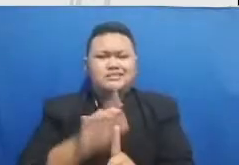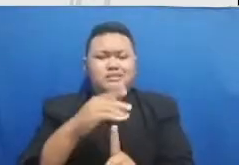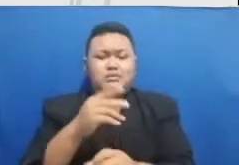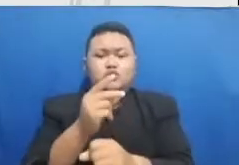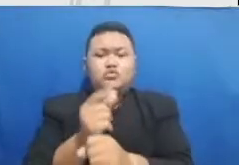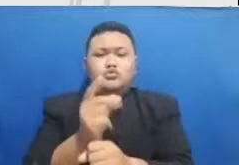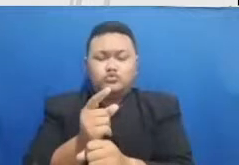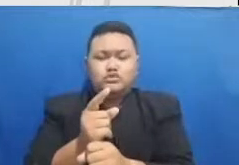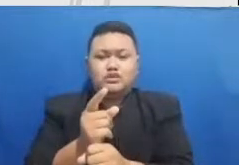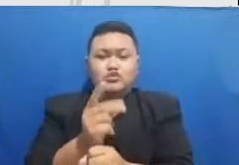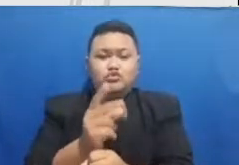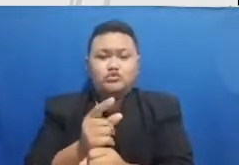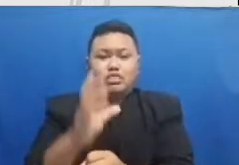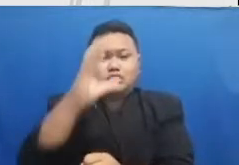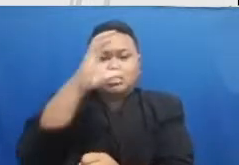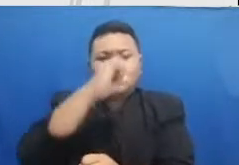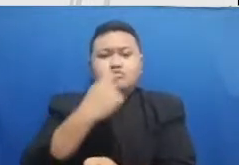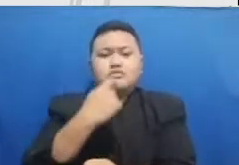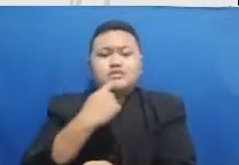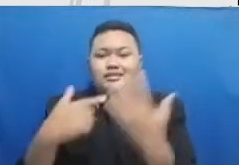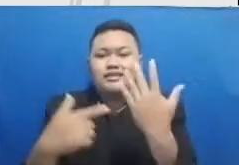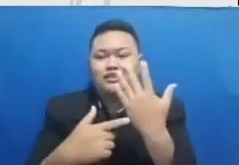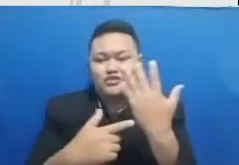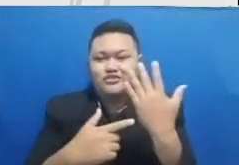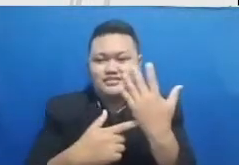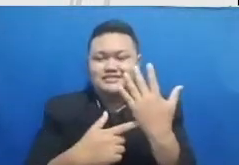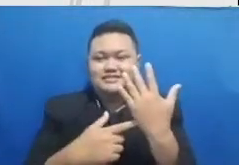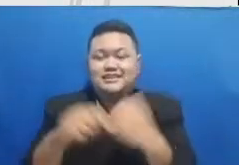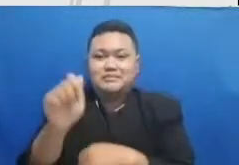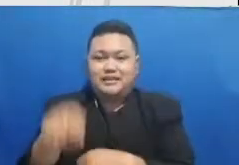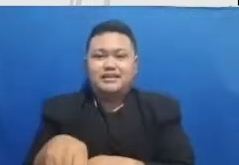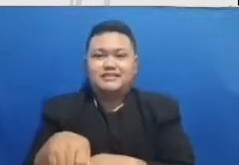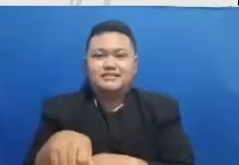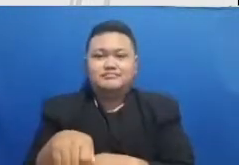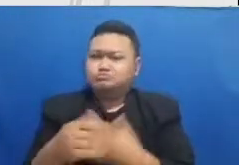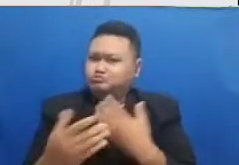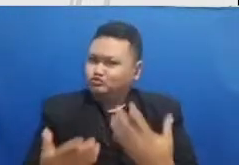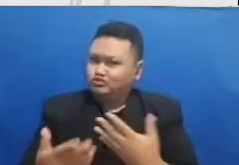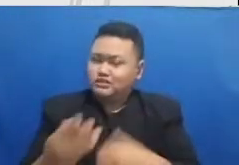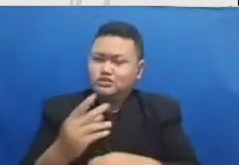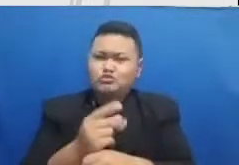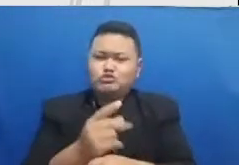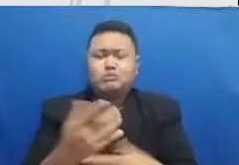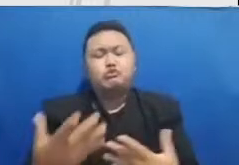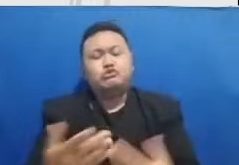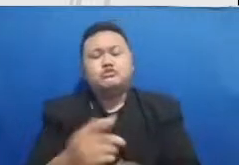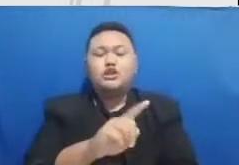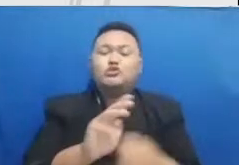used, maybe because it has been a week or even a month using the hardware and